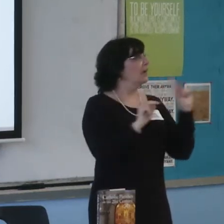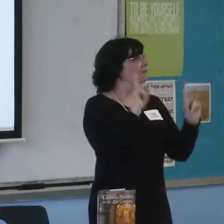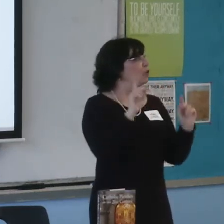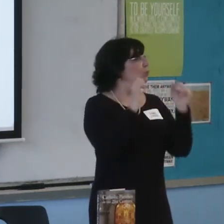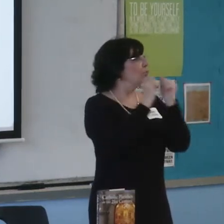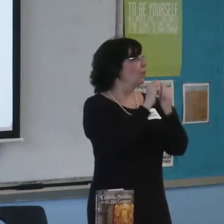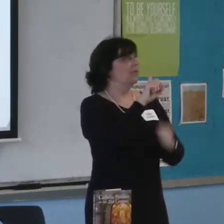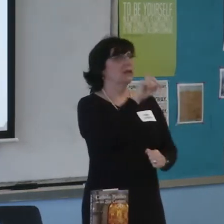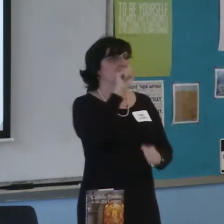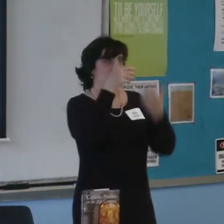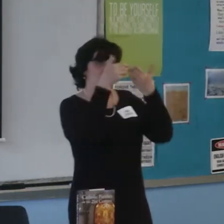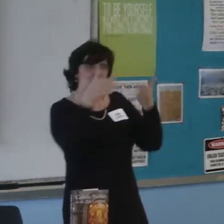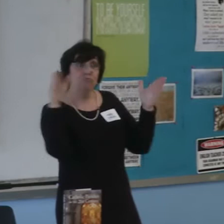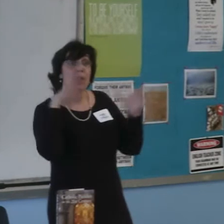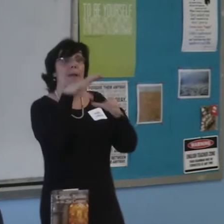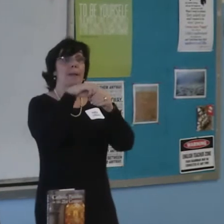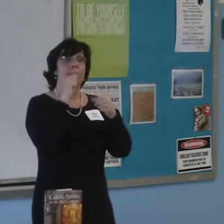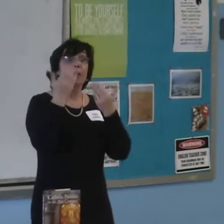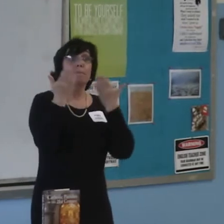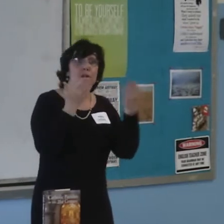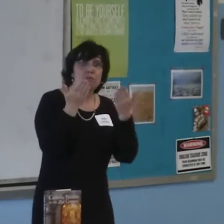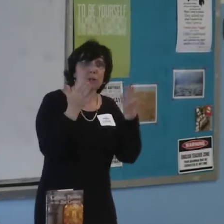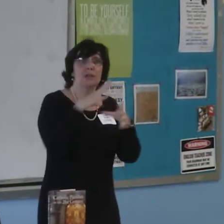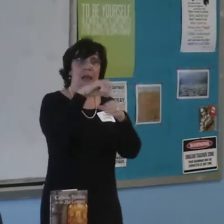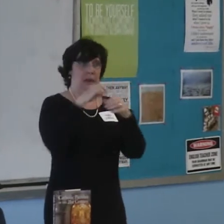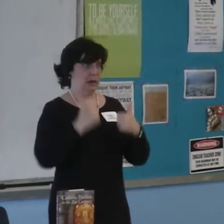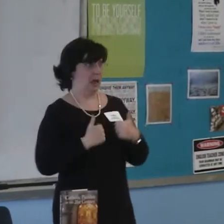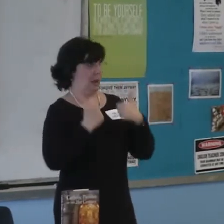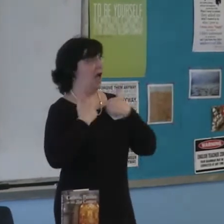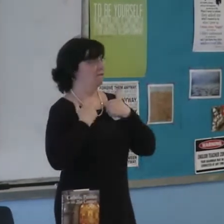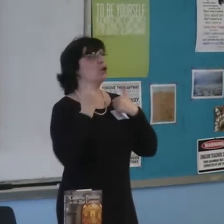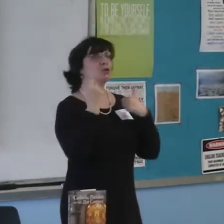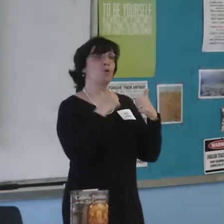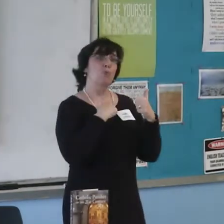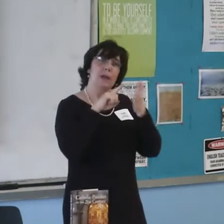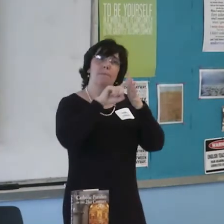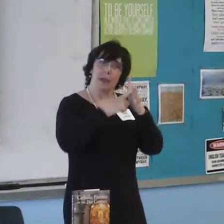in their ministries and in their life?" So we began the conversations there and